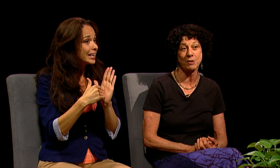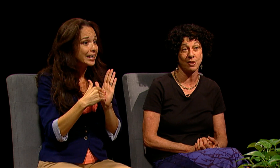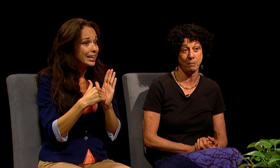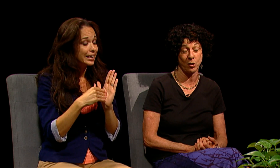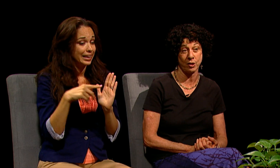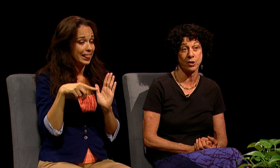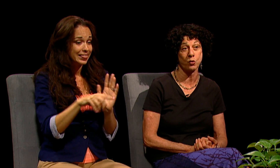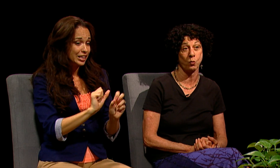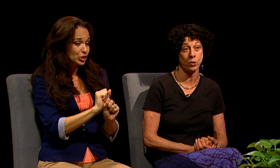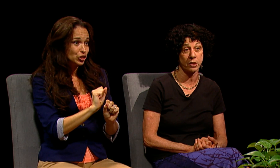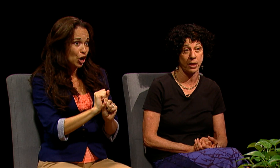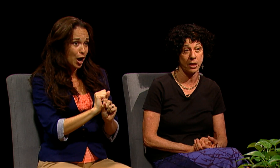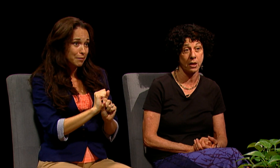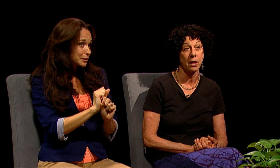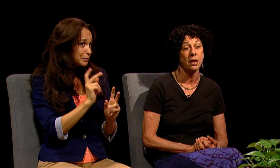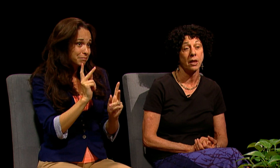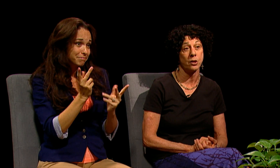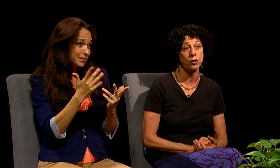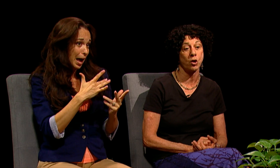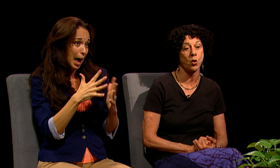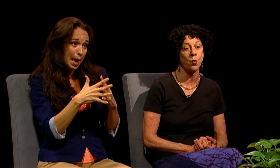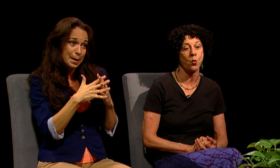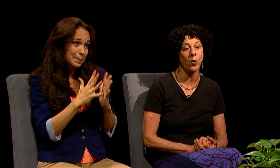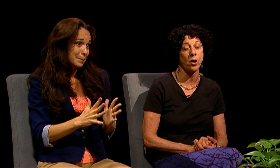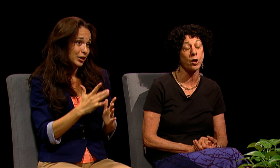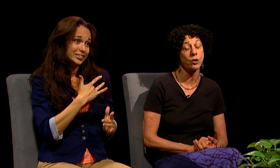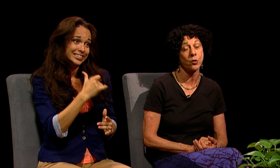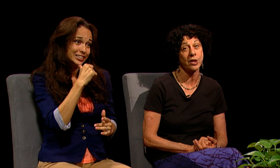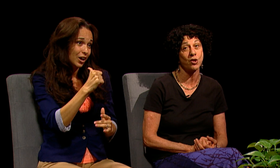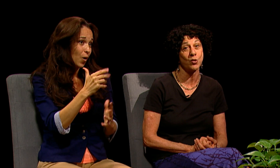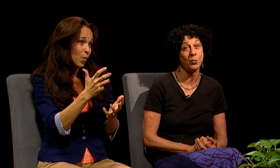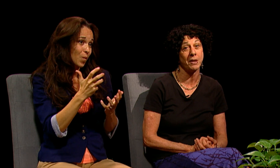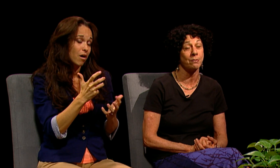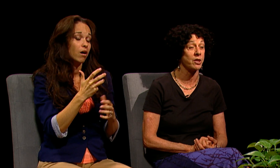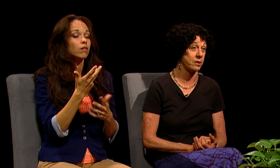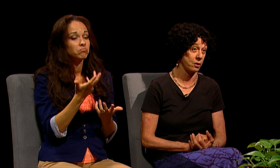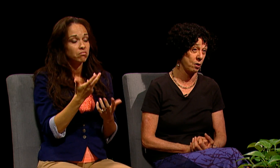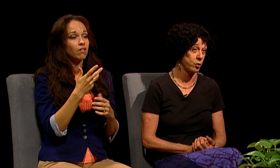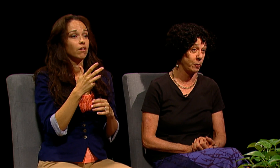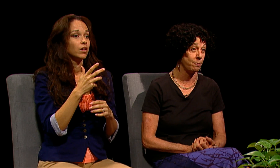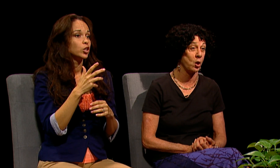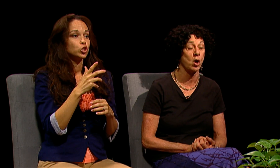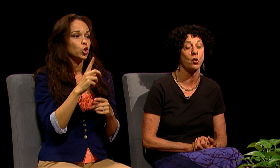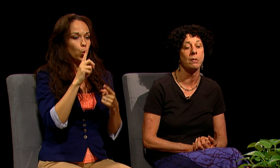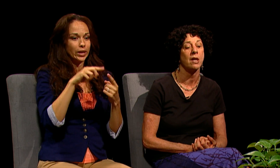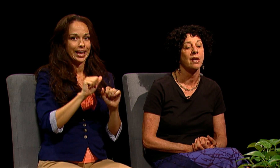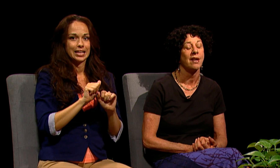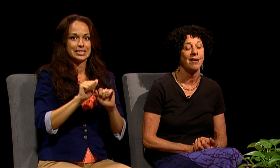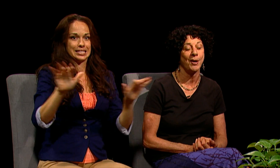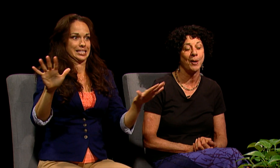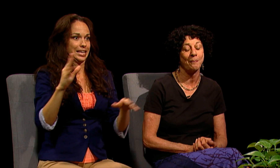THAT AMERICANS WILL TAKE. AND SO, WE AREN'T GOING TO BE ABLE TO SEND ALL OF THOSE PEOPLE HOME,